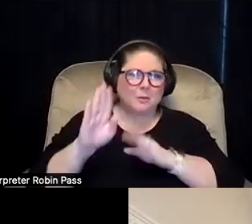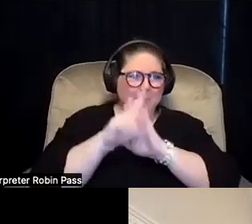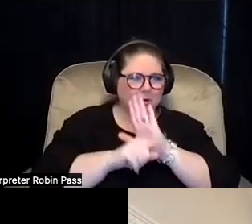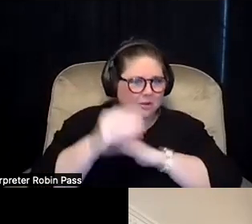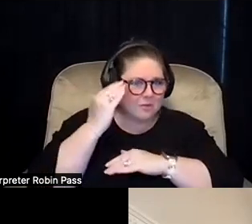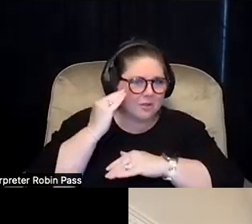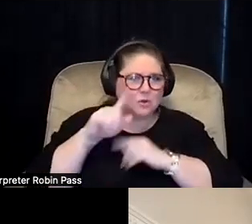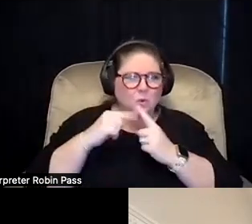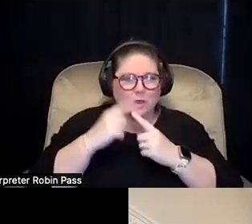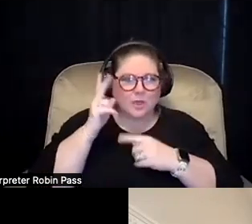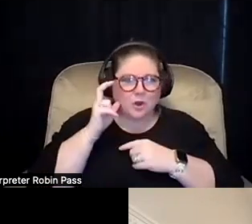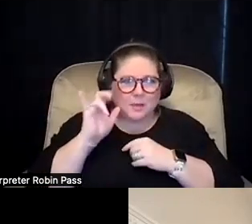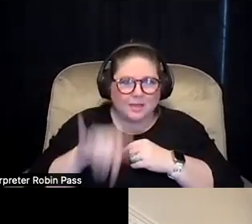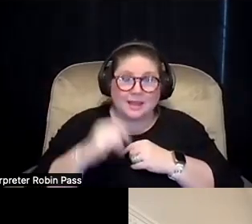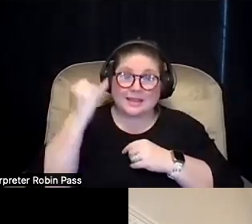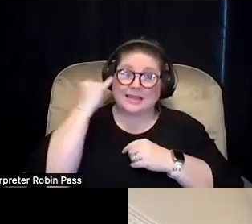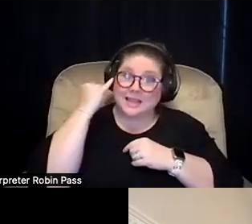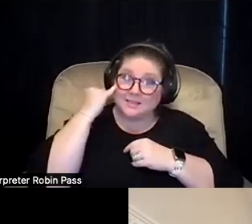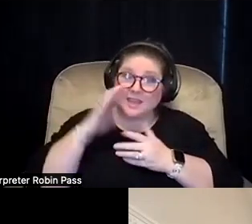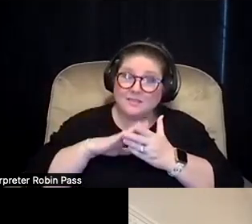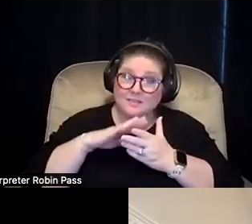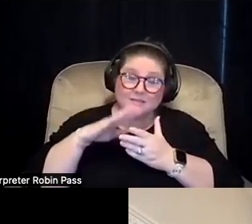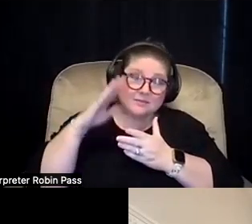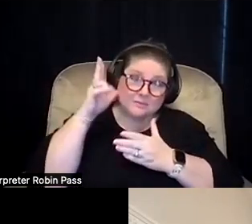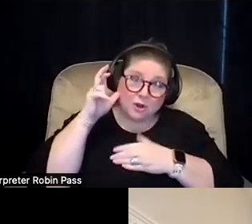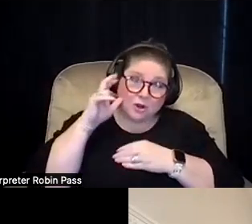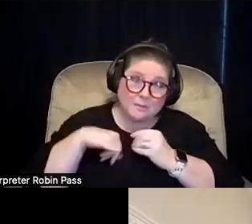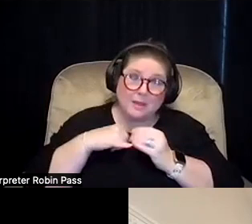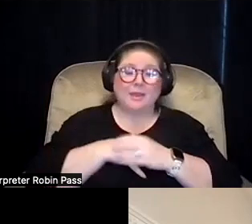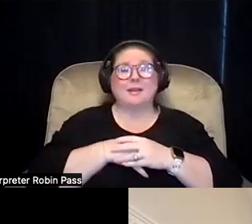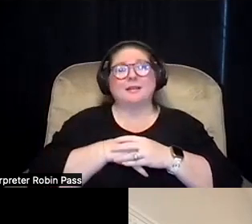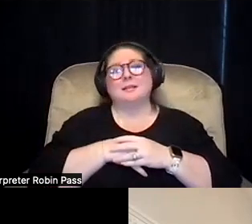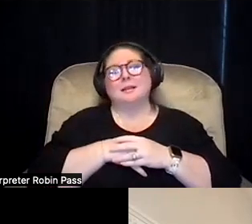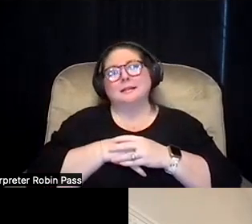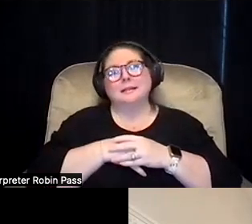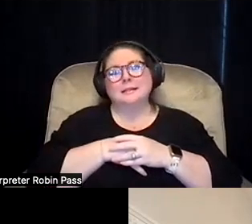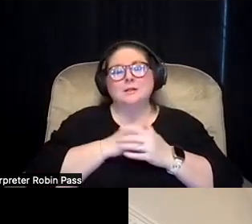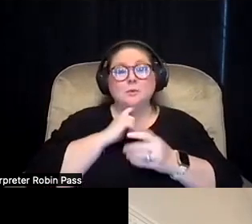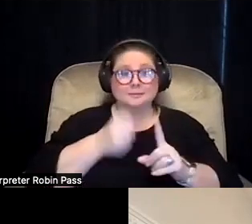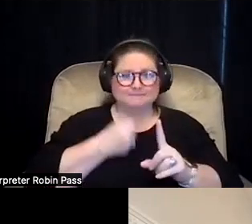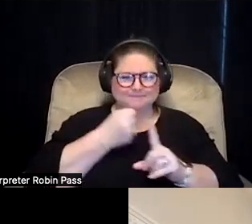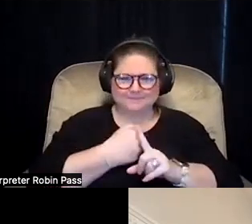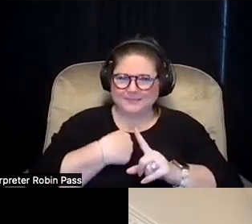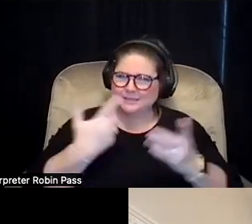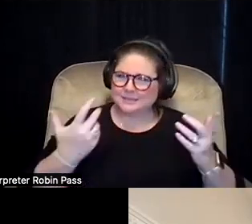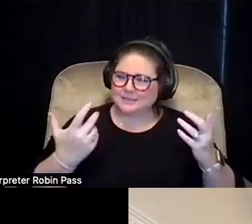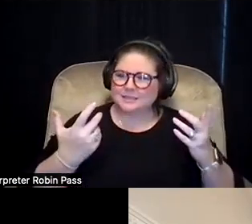about this if they've heard about this event in history um and it really strikes me how it's not